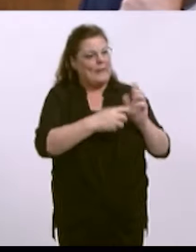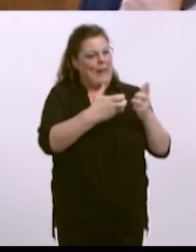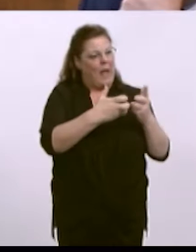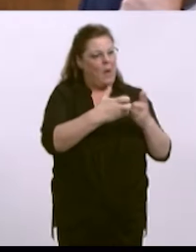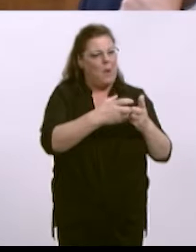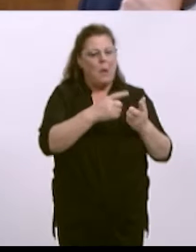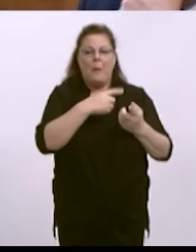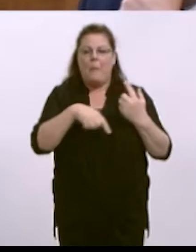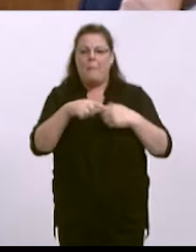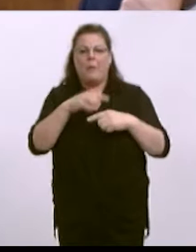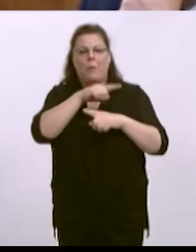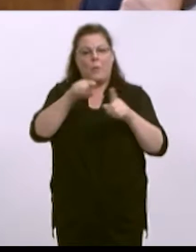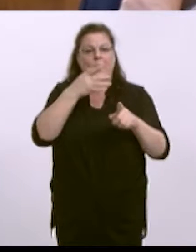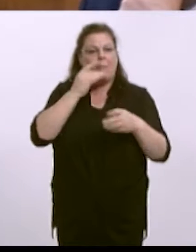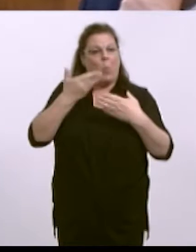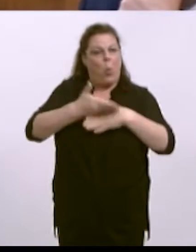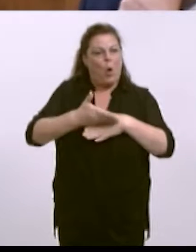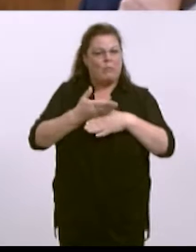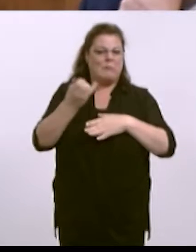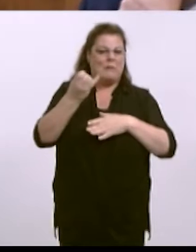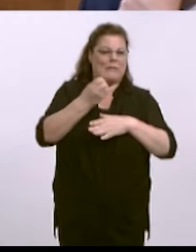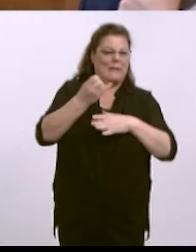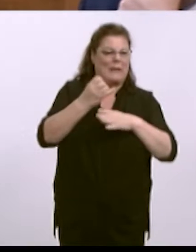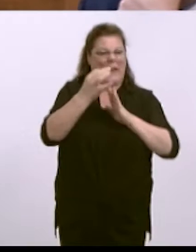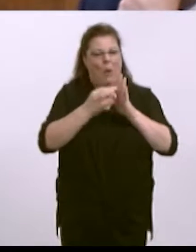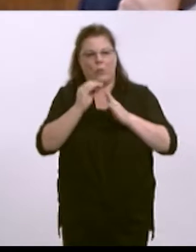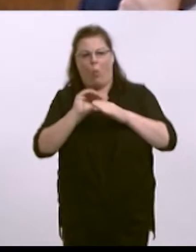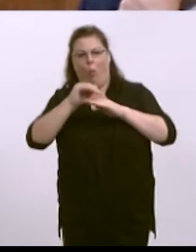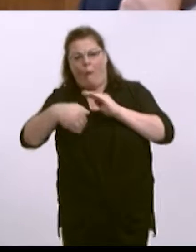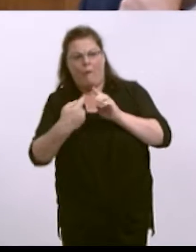for those who were working 16 hours a week or more, and they were figures that were provided